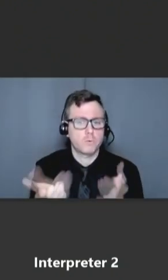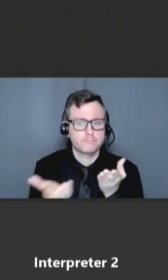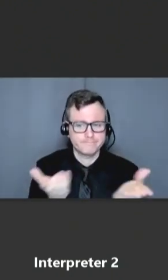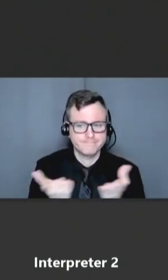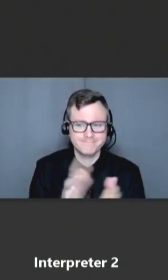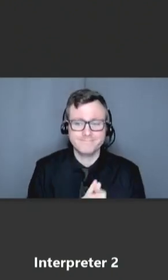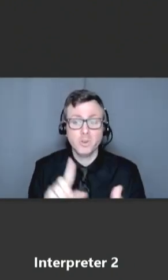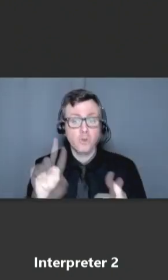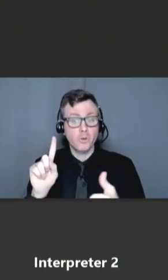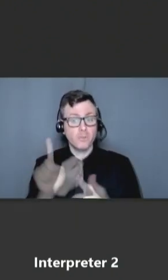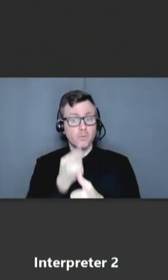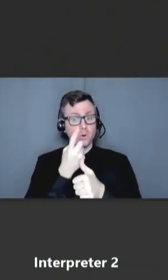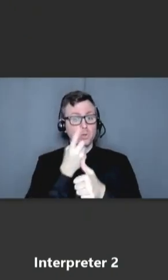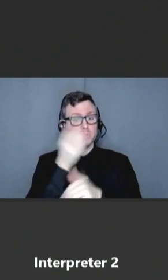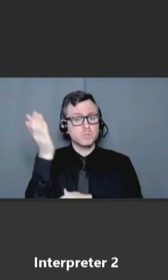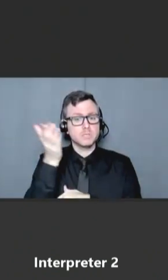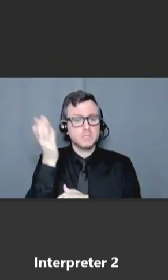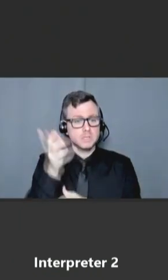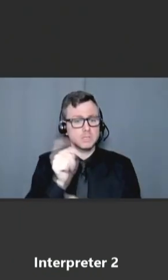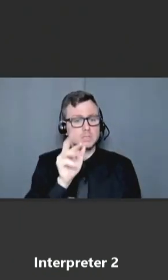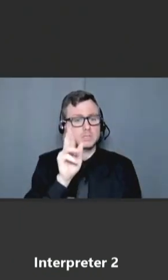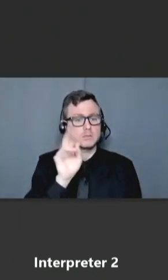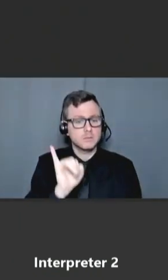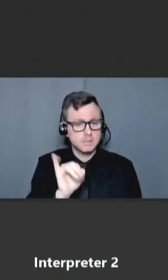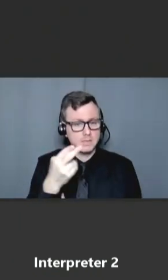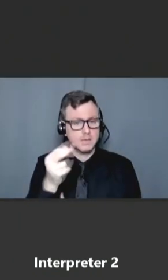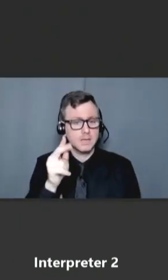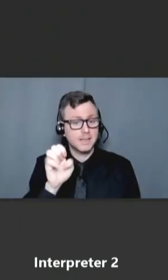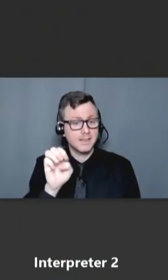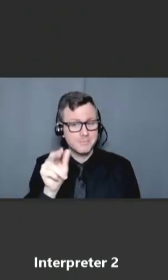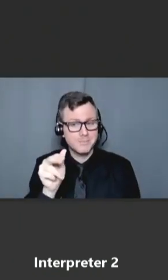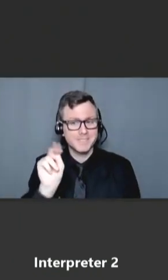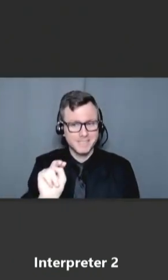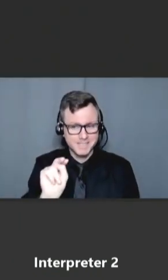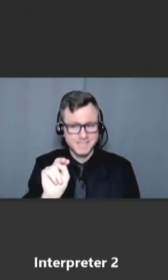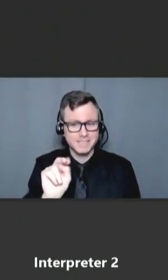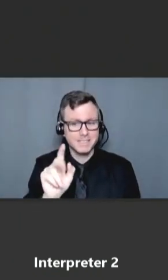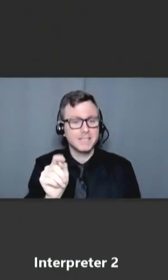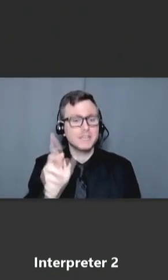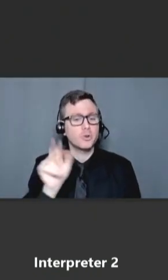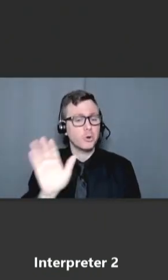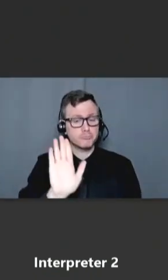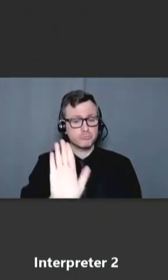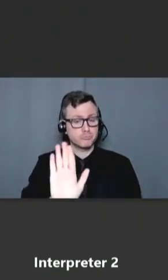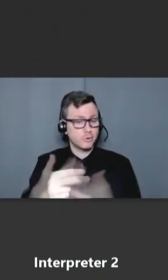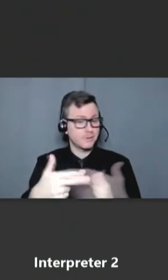first presenter in this panel is Tari Hanneman. Tari, your slides are up and you have the floor.